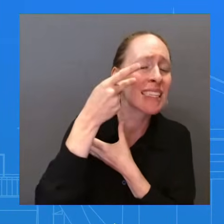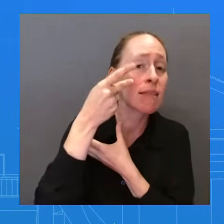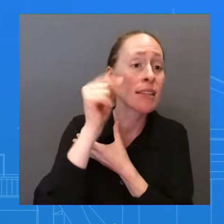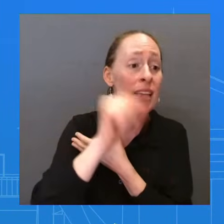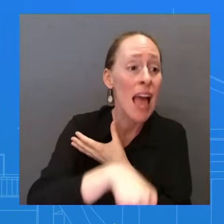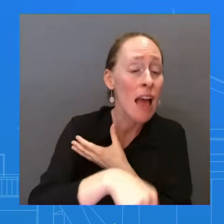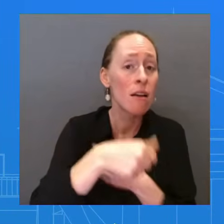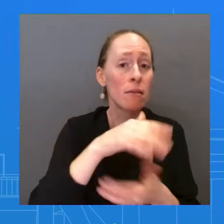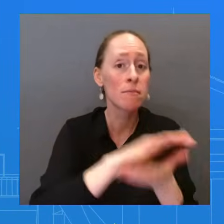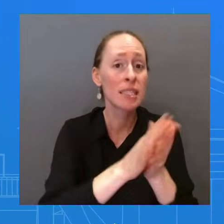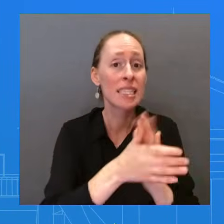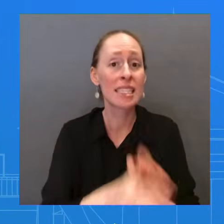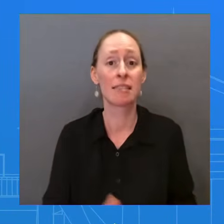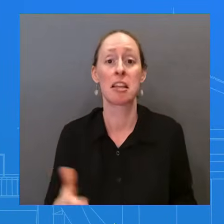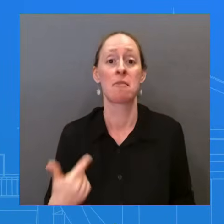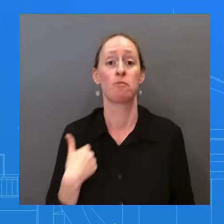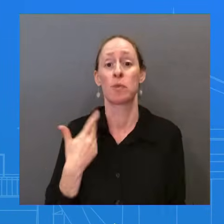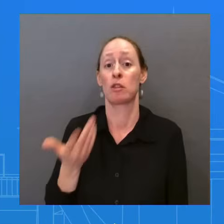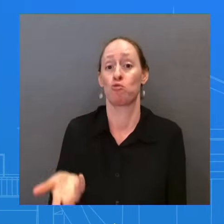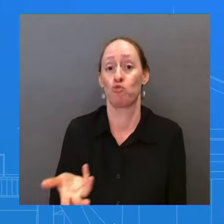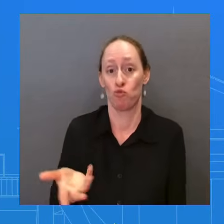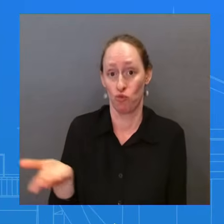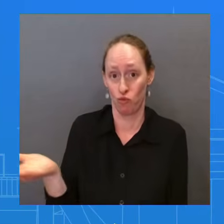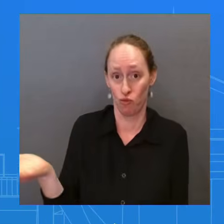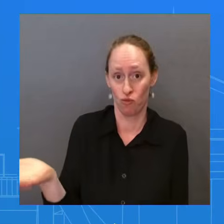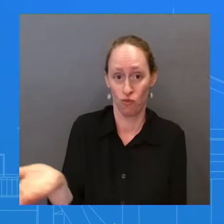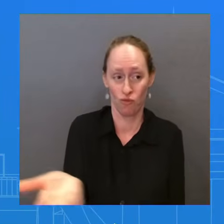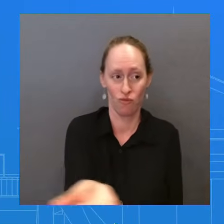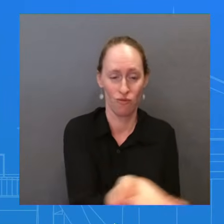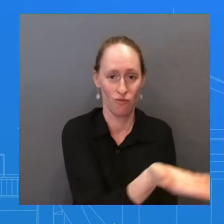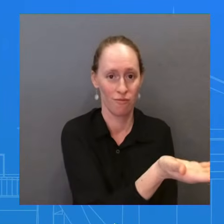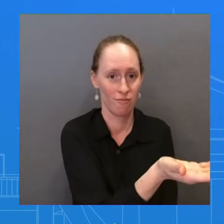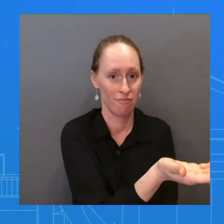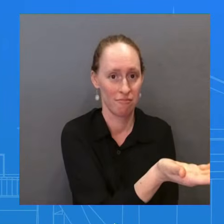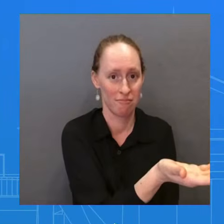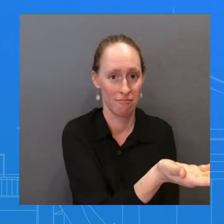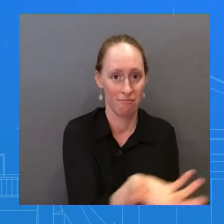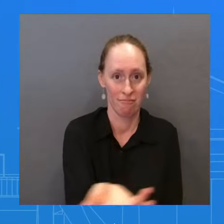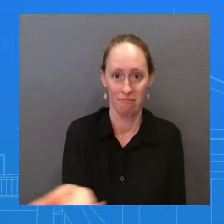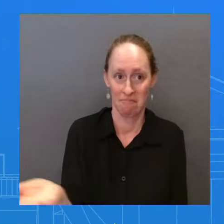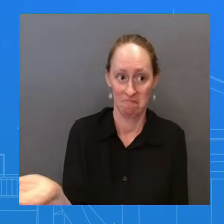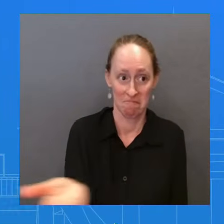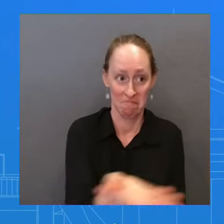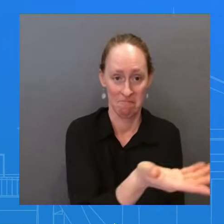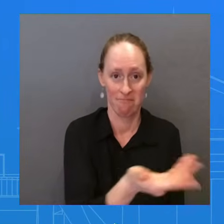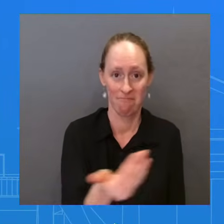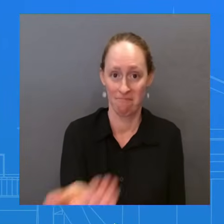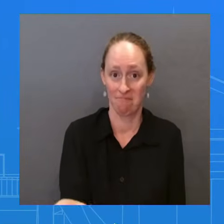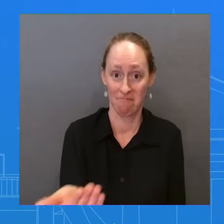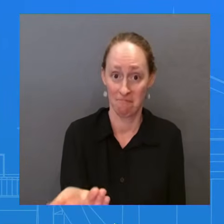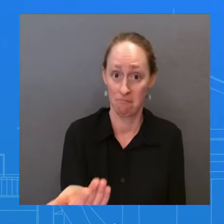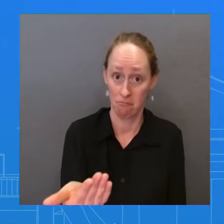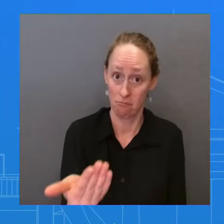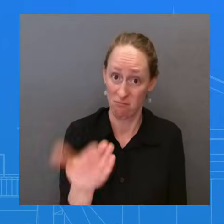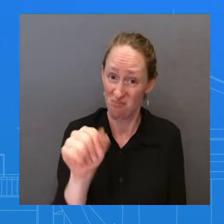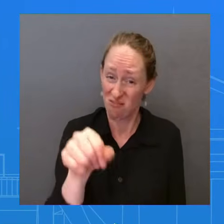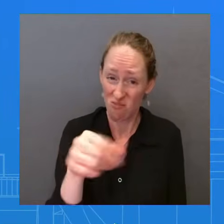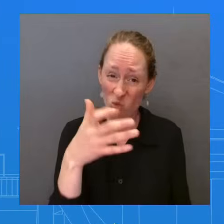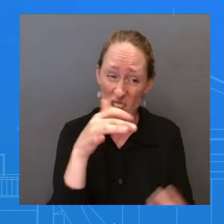to try to end this war as quickly and as diplomatically as possible. But as I said earlier, any proposal,